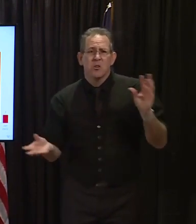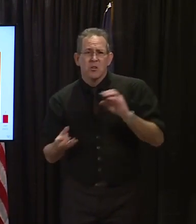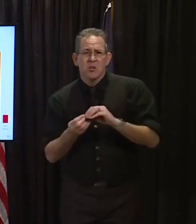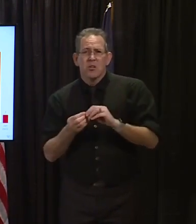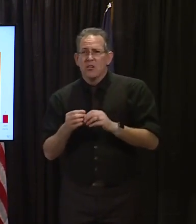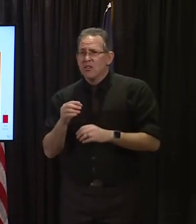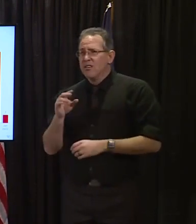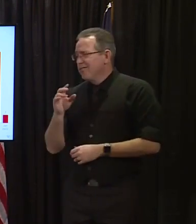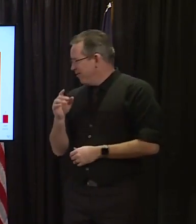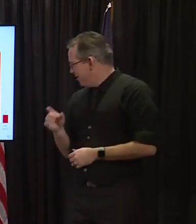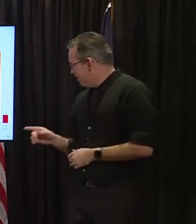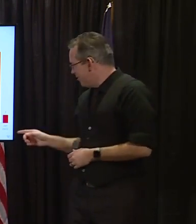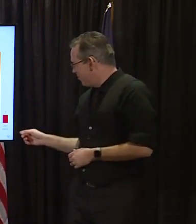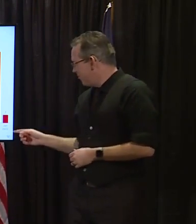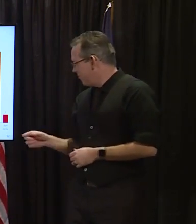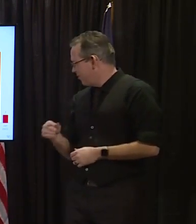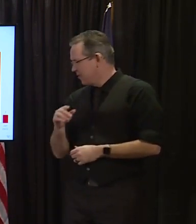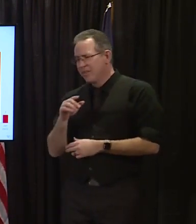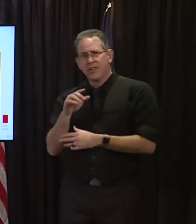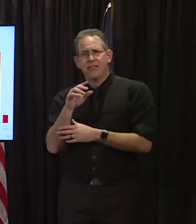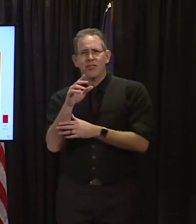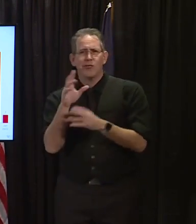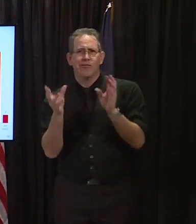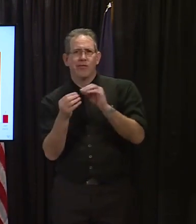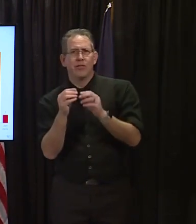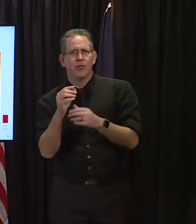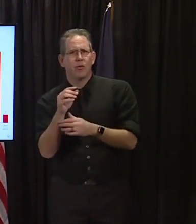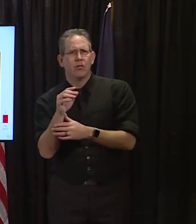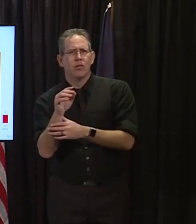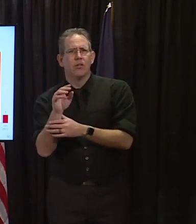capita in terms of the number of deaths throughout the entire pandemic. Um, so